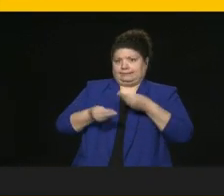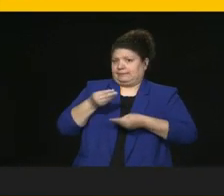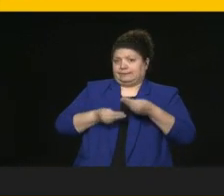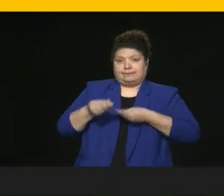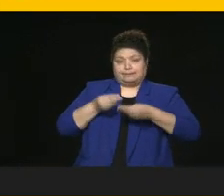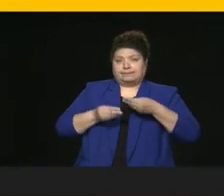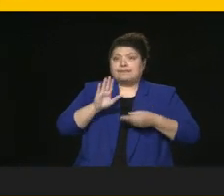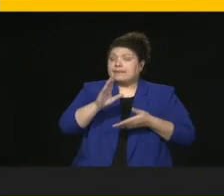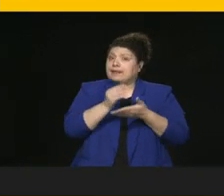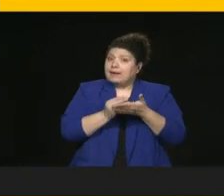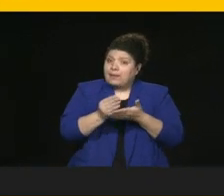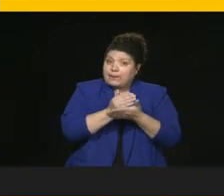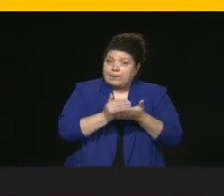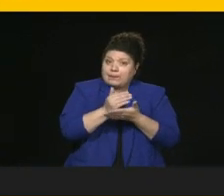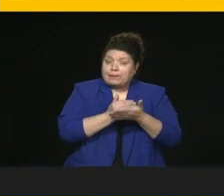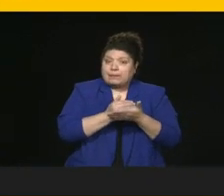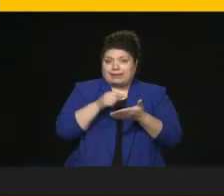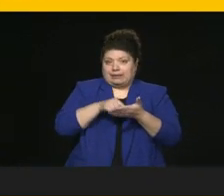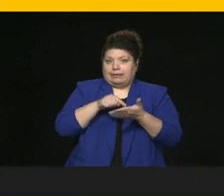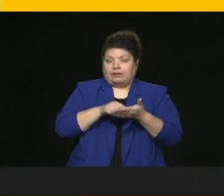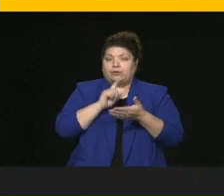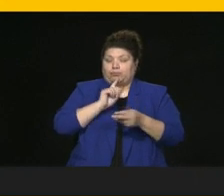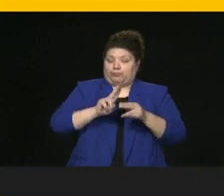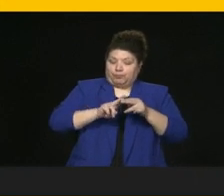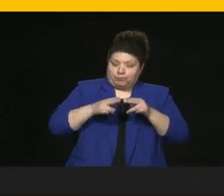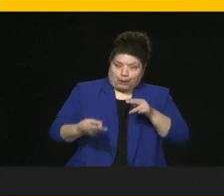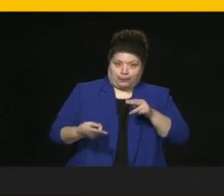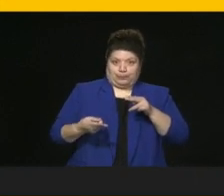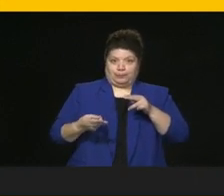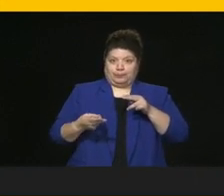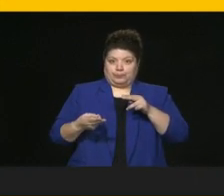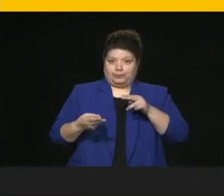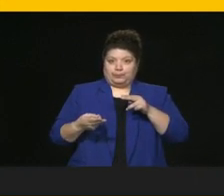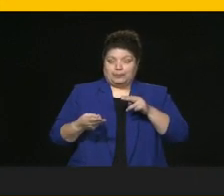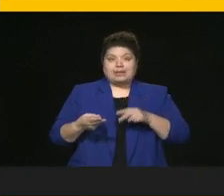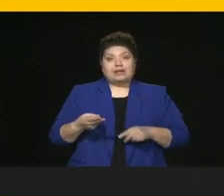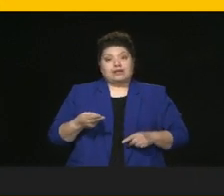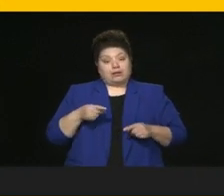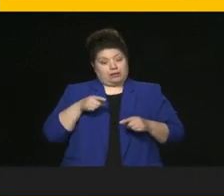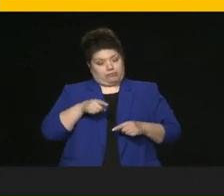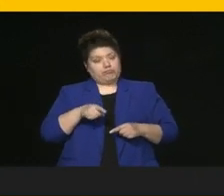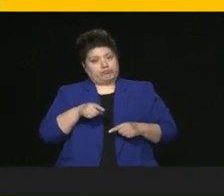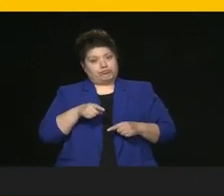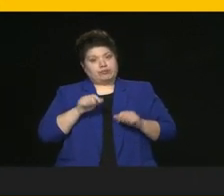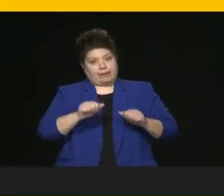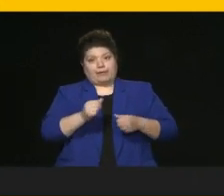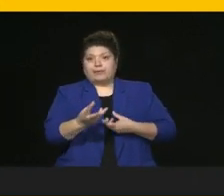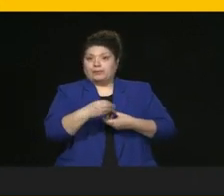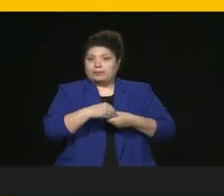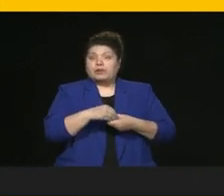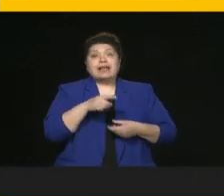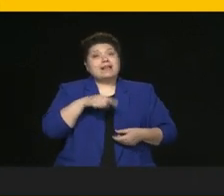ENDS MEET. THEIR INCOME IS MUCH, MUCH